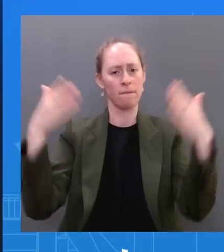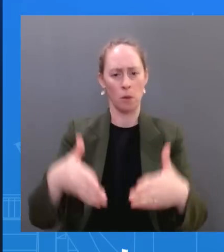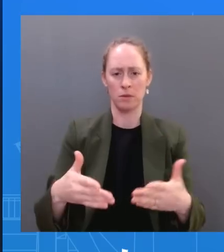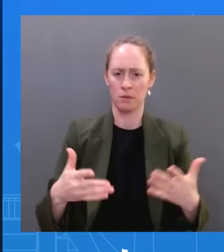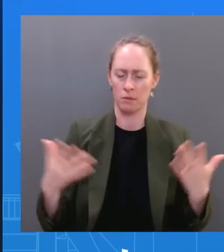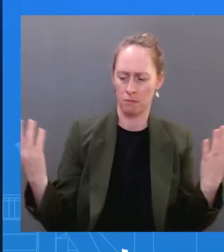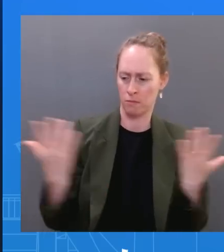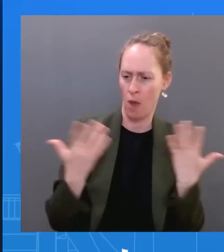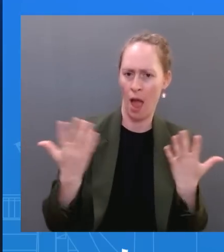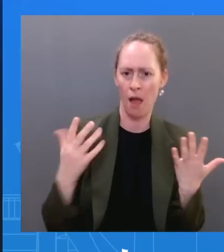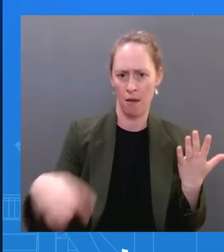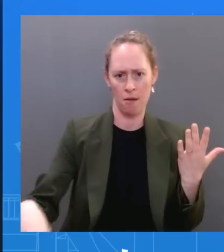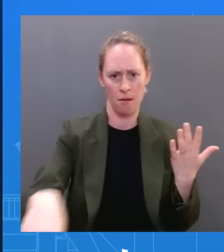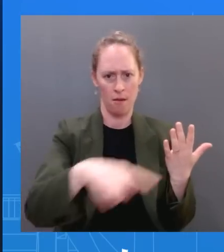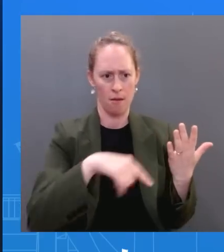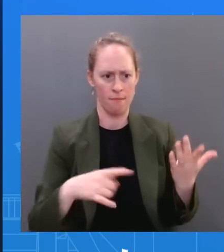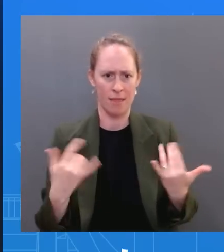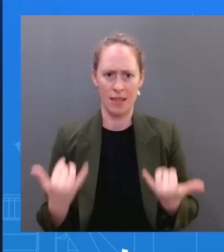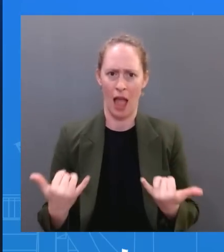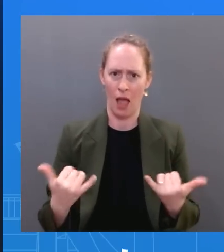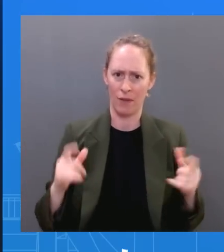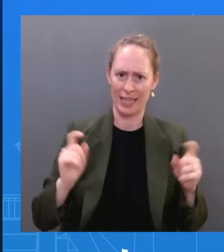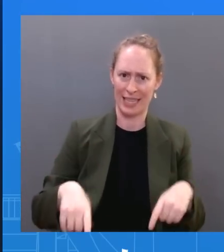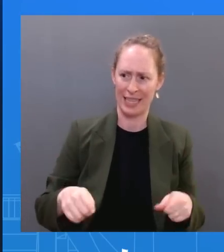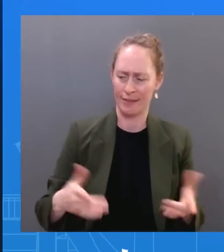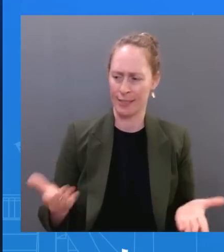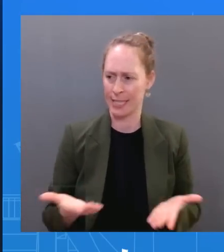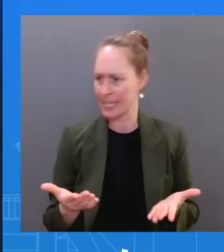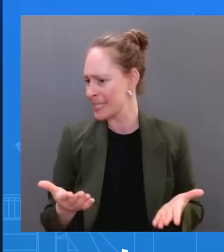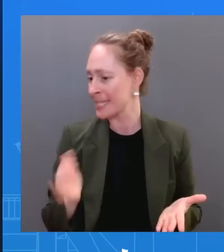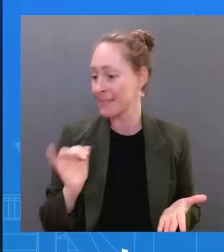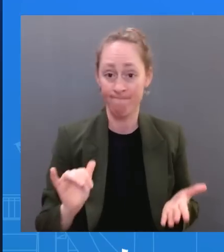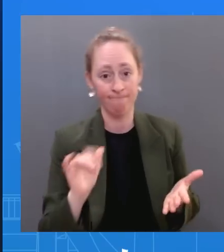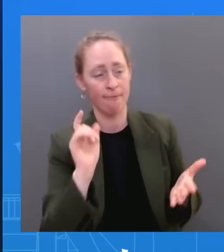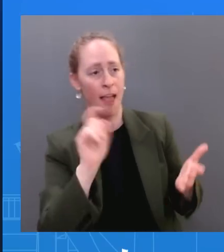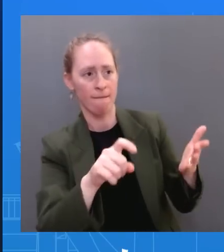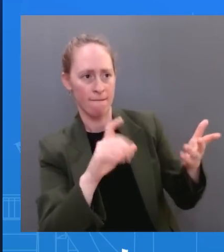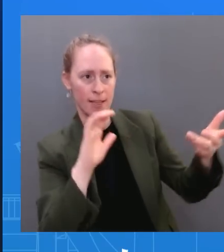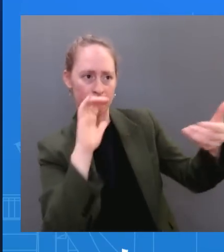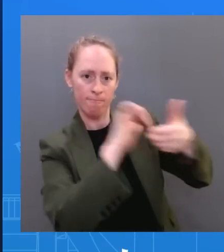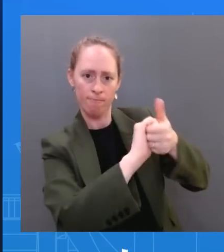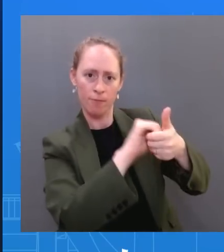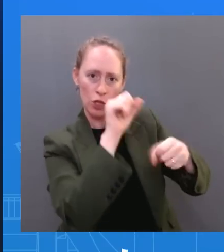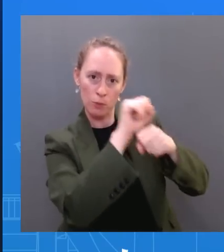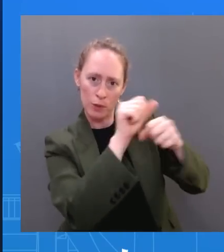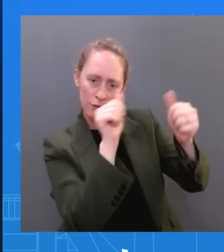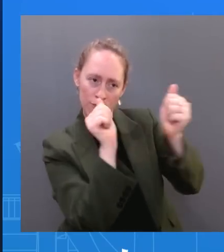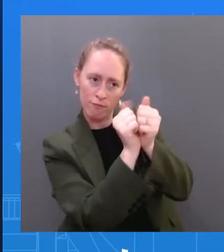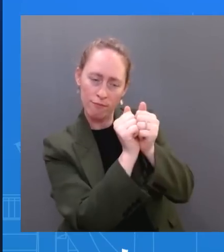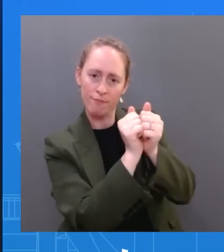And, among other things, we have to work on increasing the prospect for peace in the region;